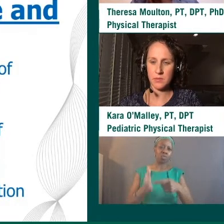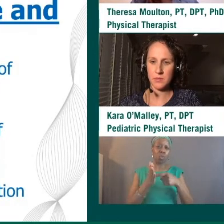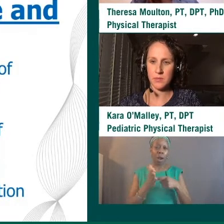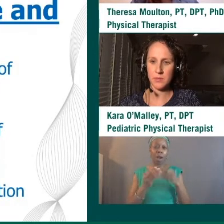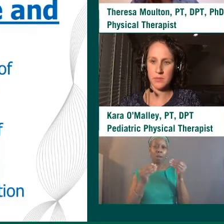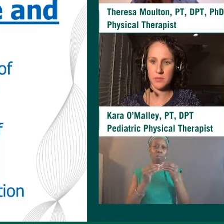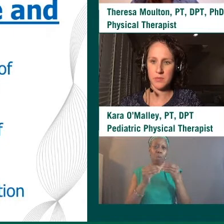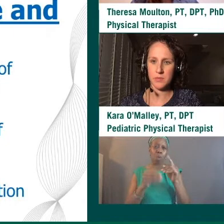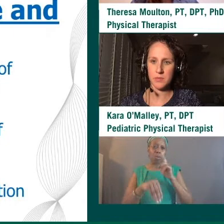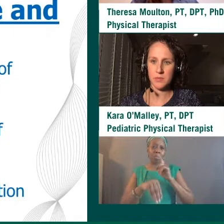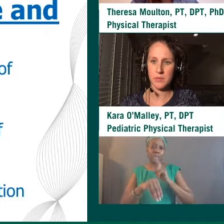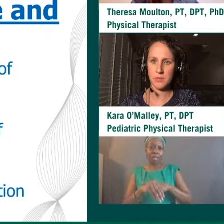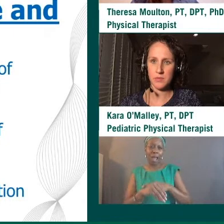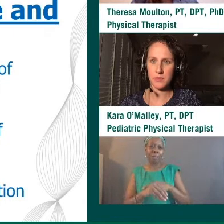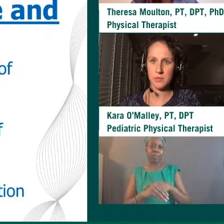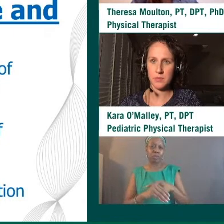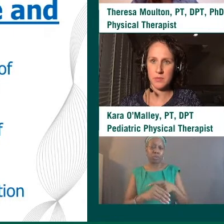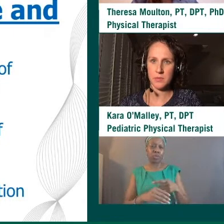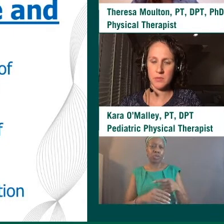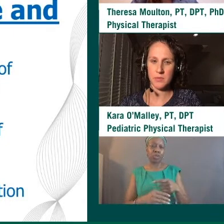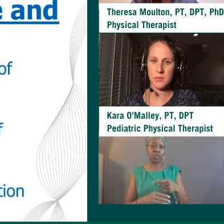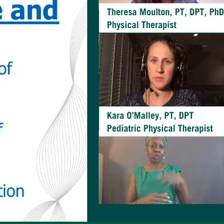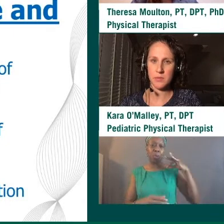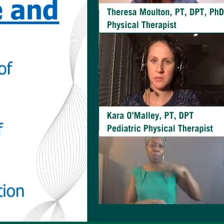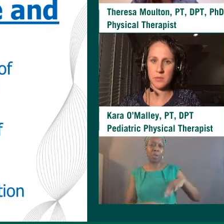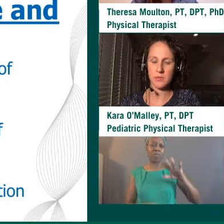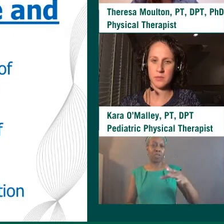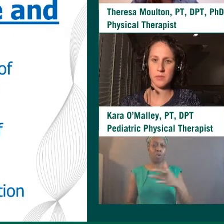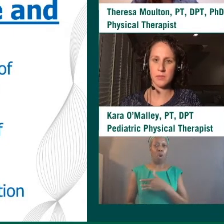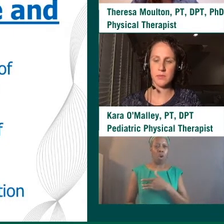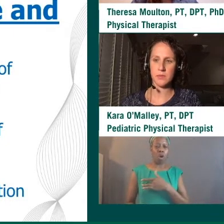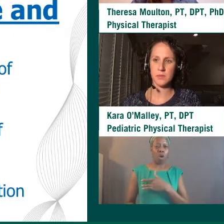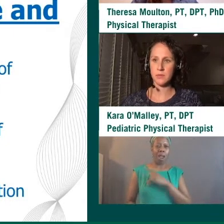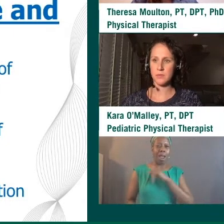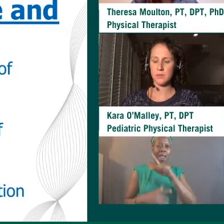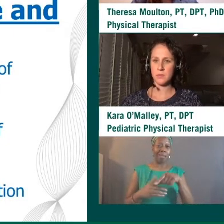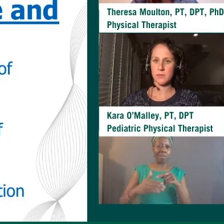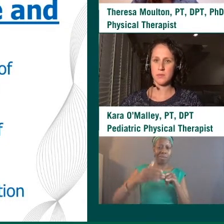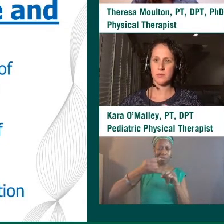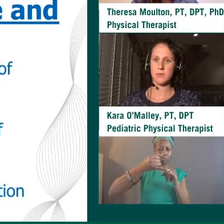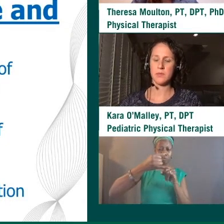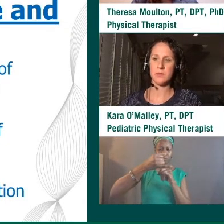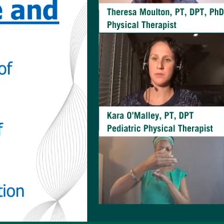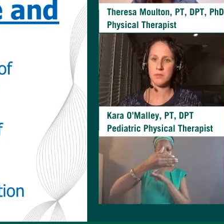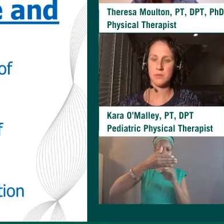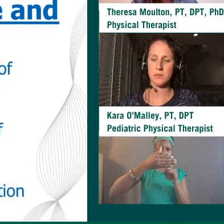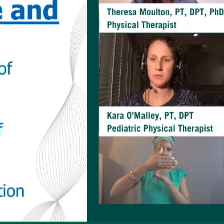And really the bottom line, especially for us adults that spend so much of our day sitting oftentimes,